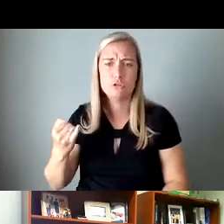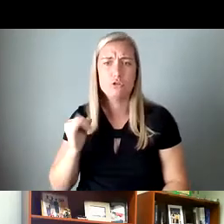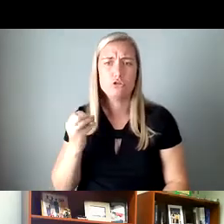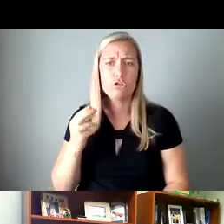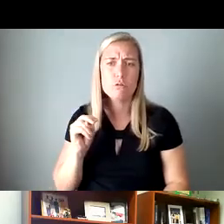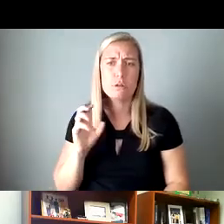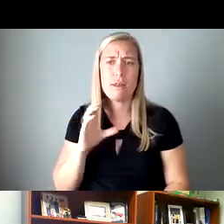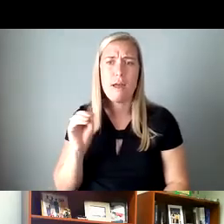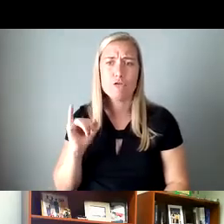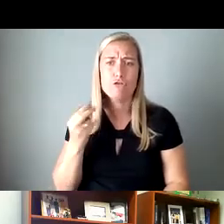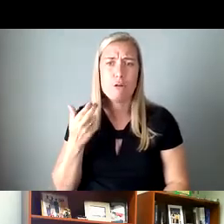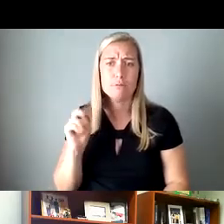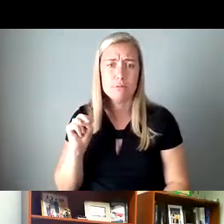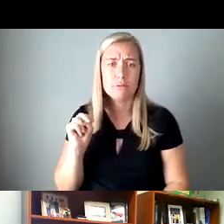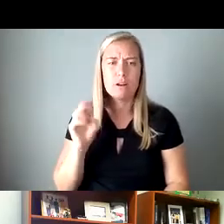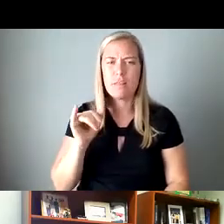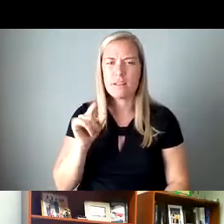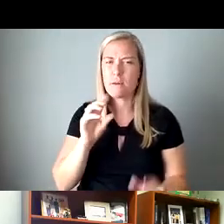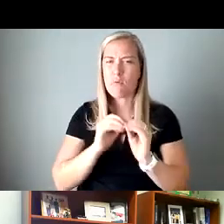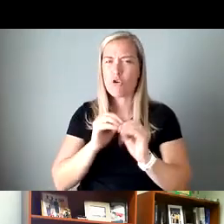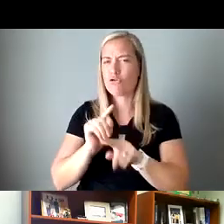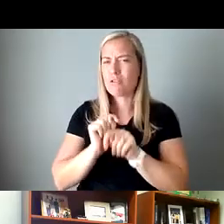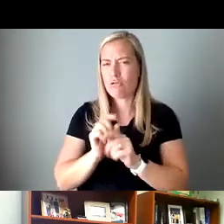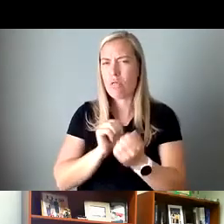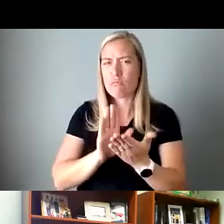protein gene, and you'll notice sort of a pattern. It's really all about the spike